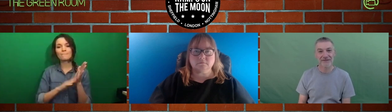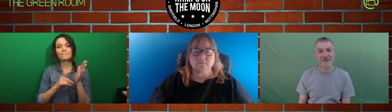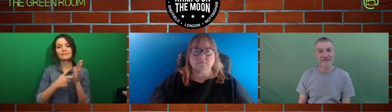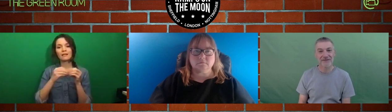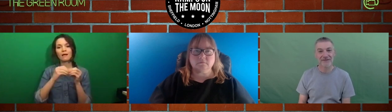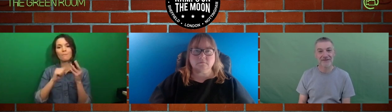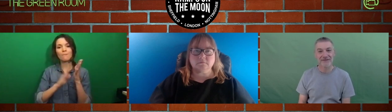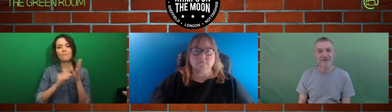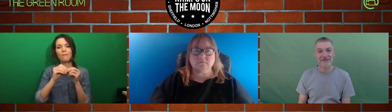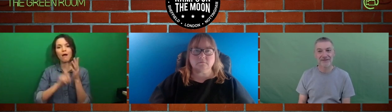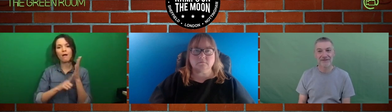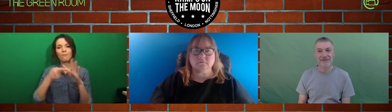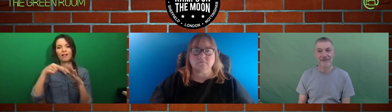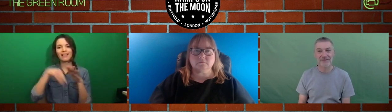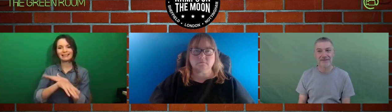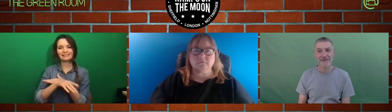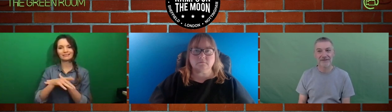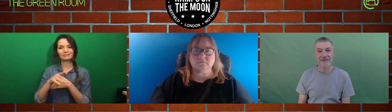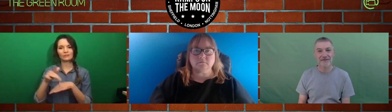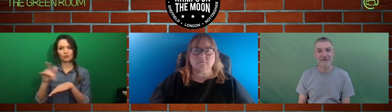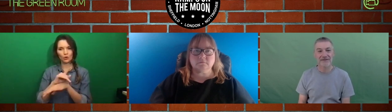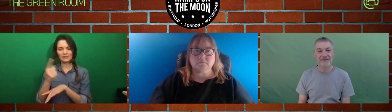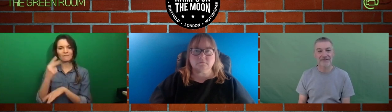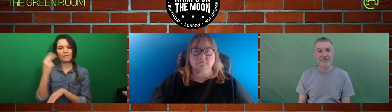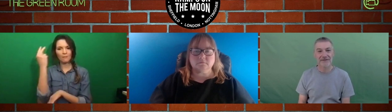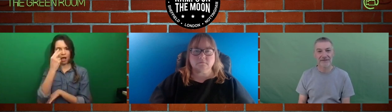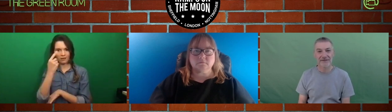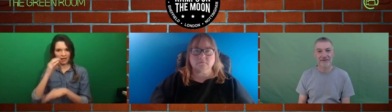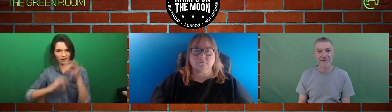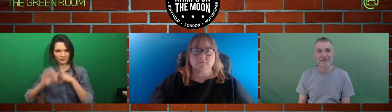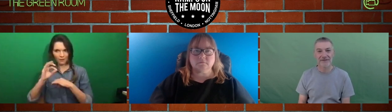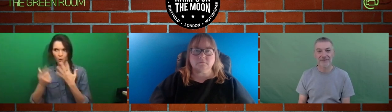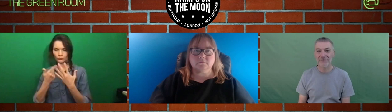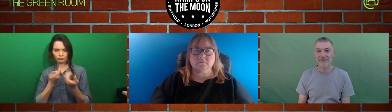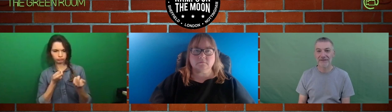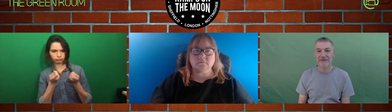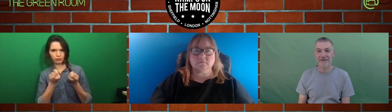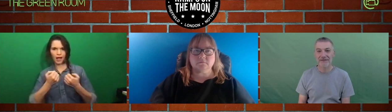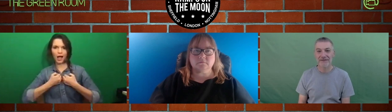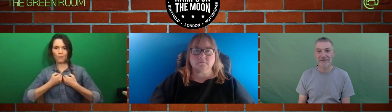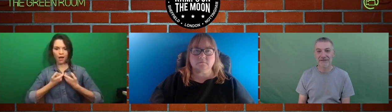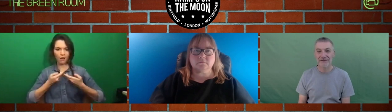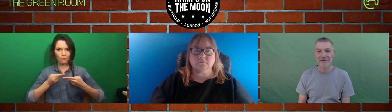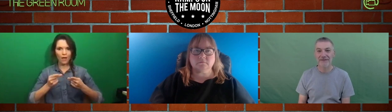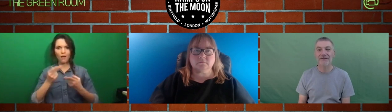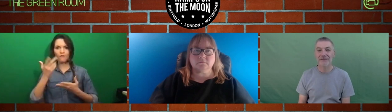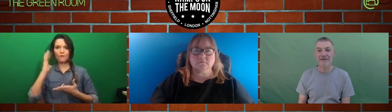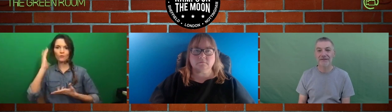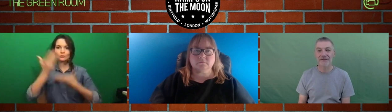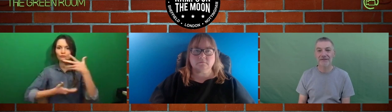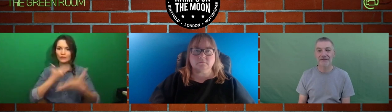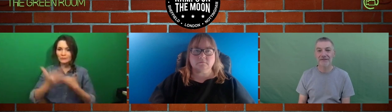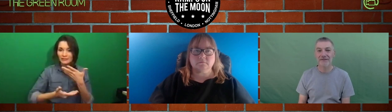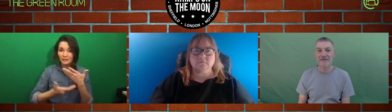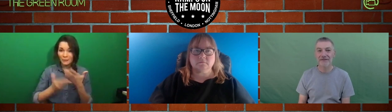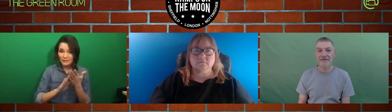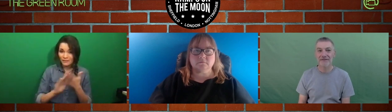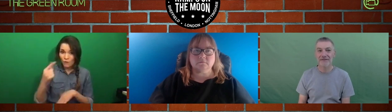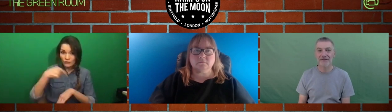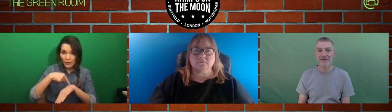He's a blind actor and he was also in charge of audio description wasn't he. So was that the first time you'd